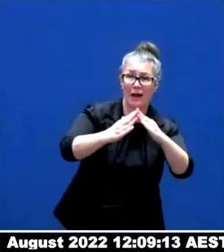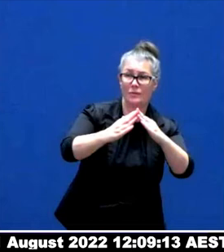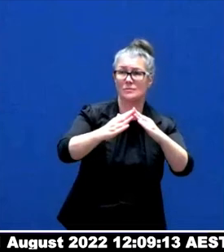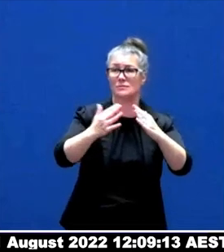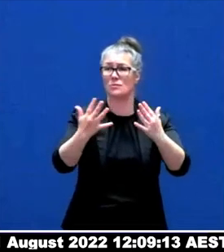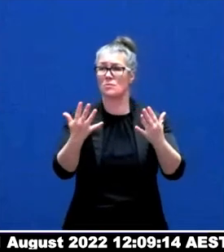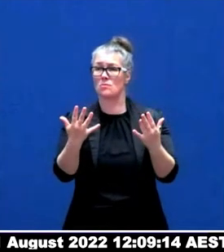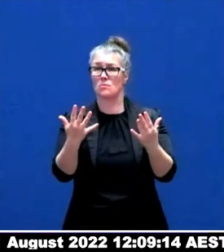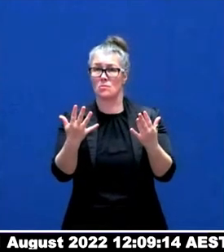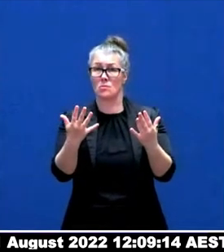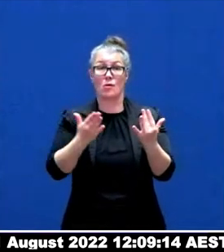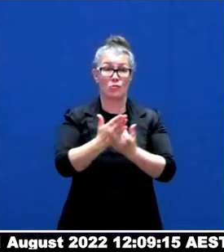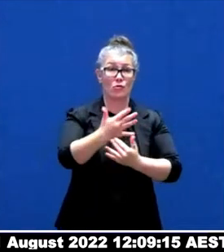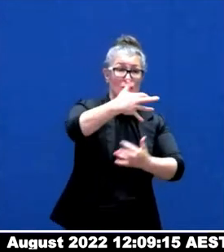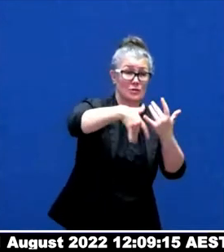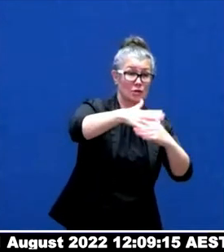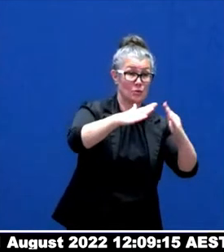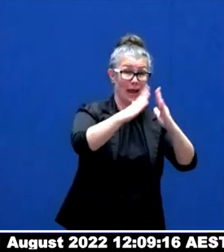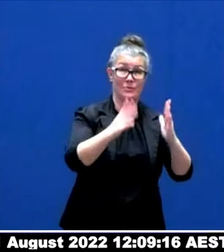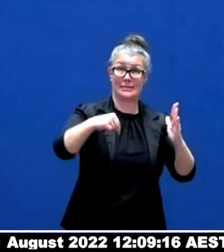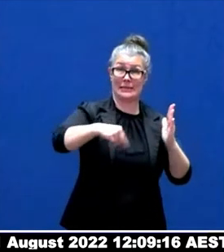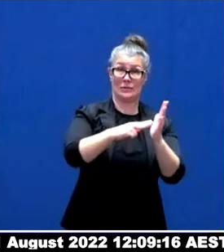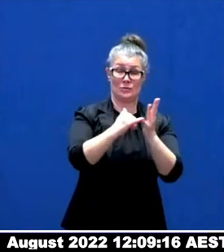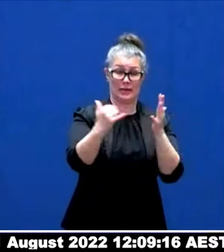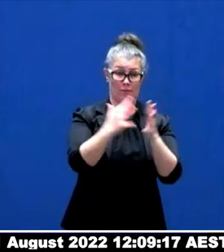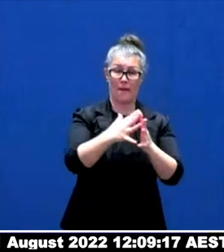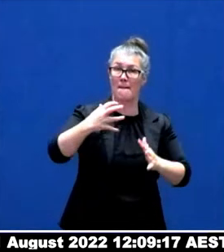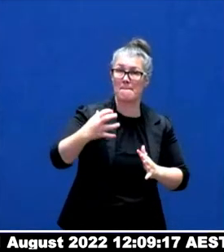through social housing in New South Wales, they have to make an application?